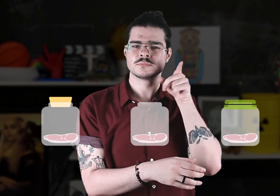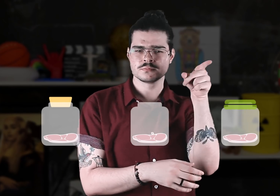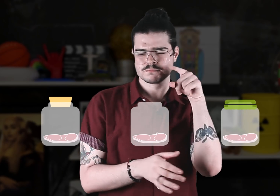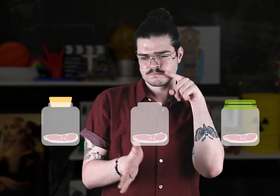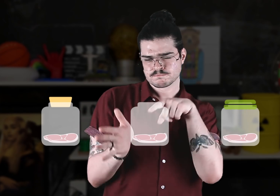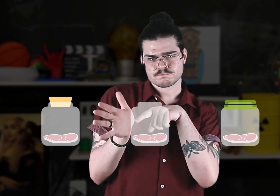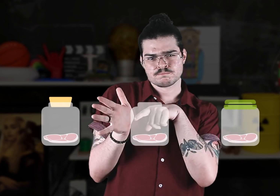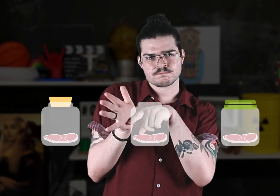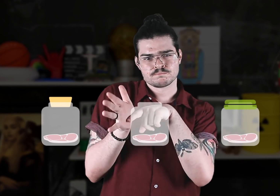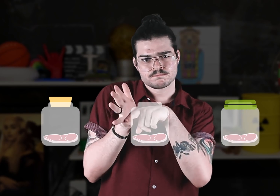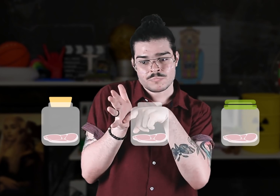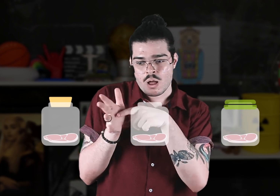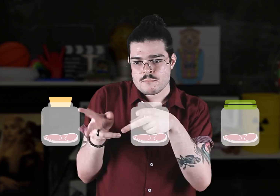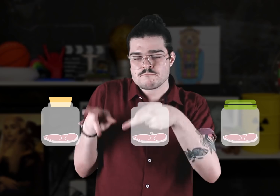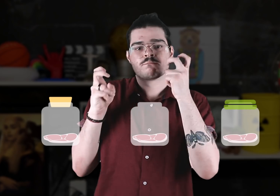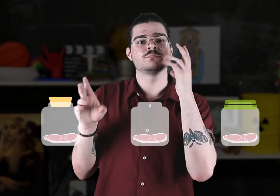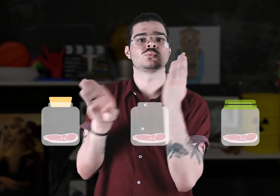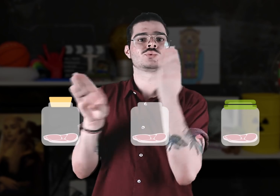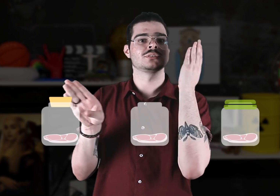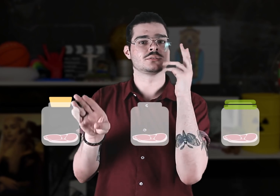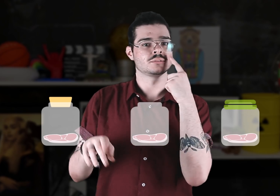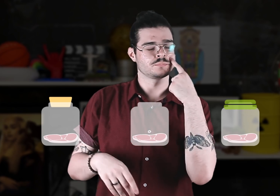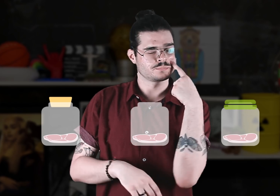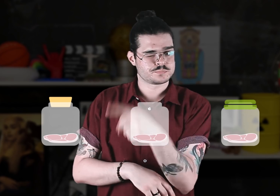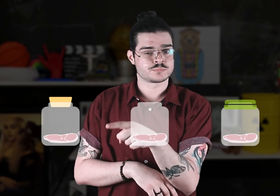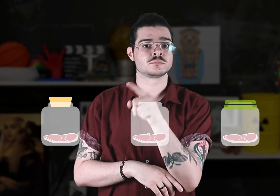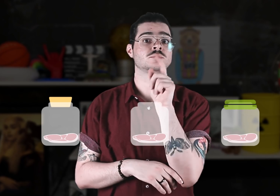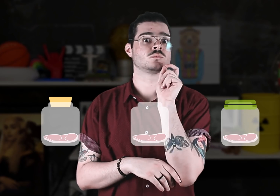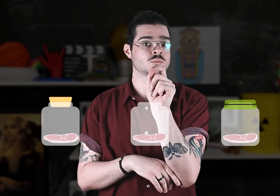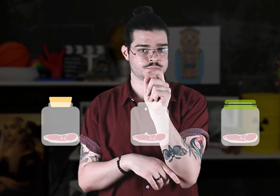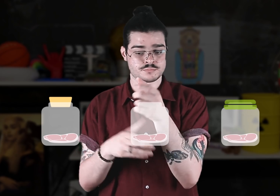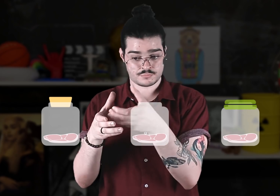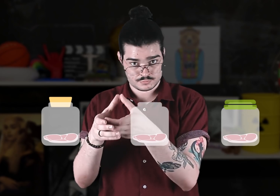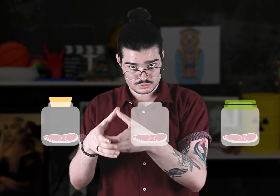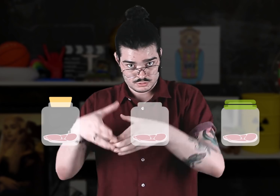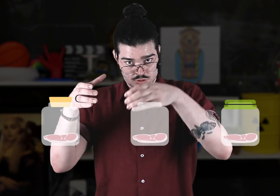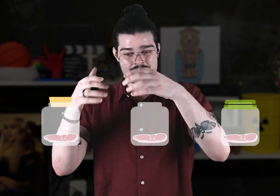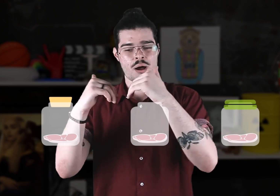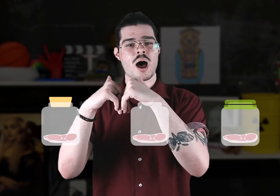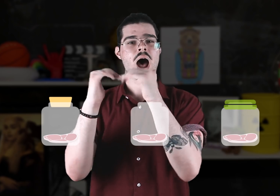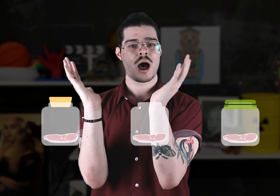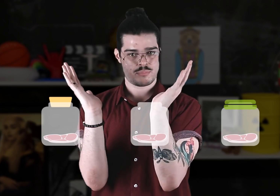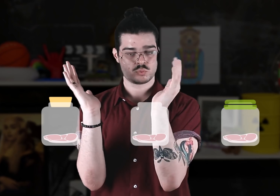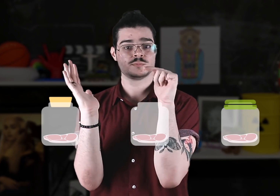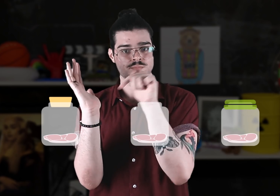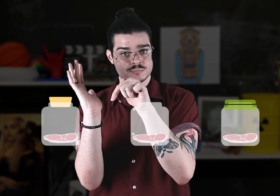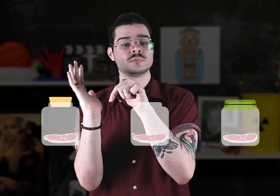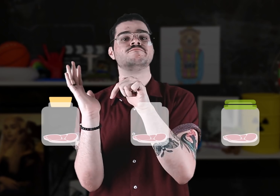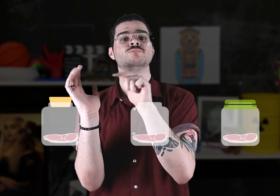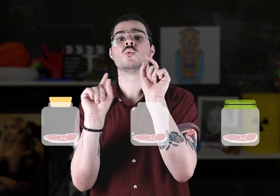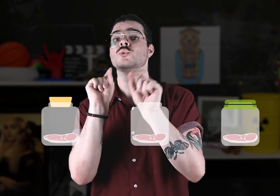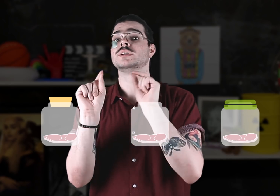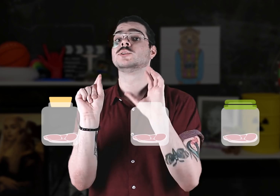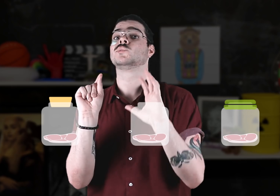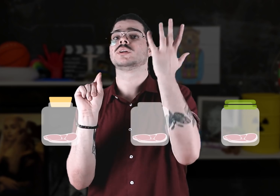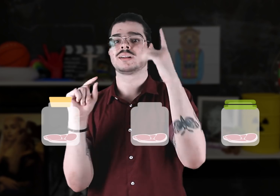Finally, it was observed that the open pot